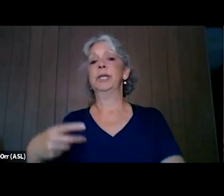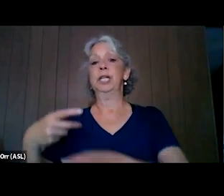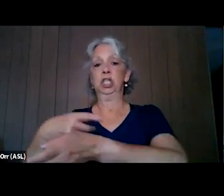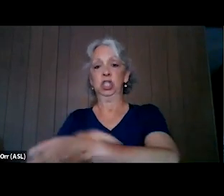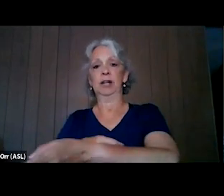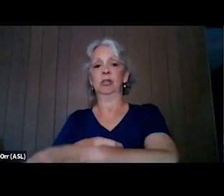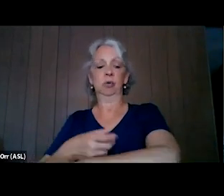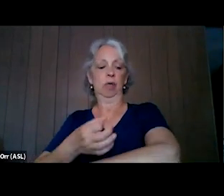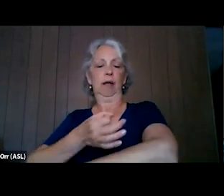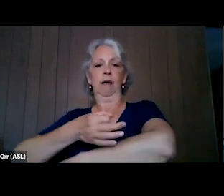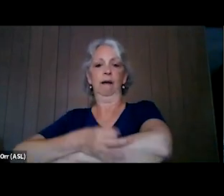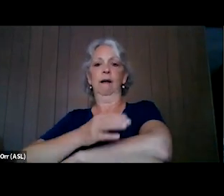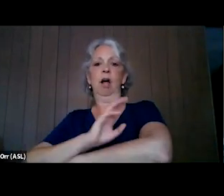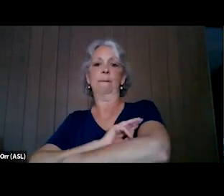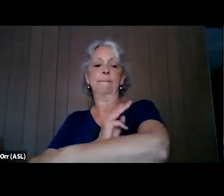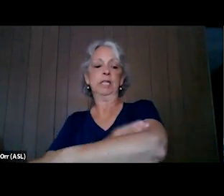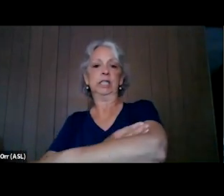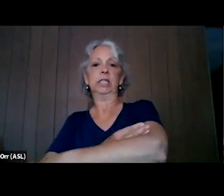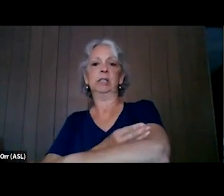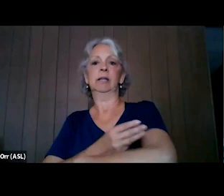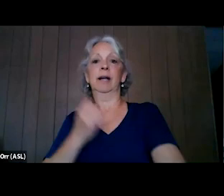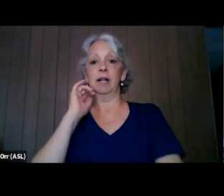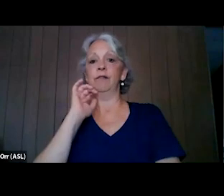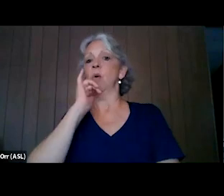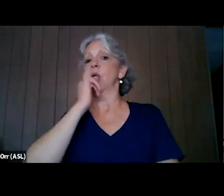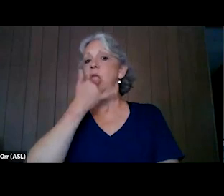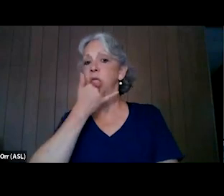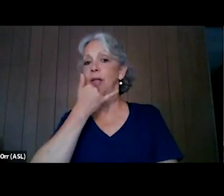So when we miss as addicts, which does happen a lot,